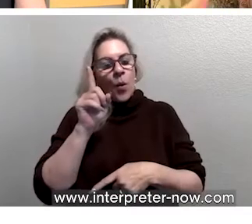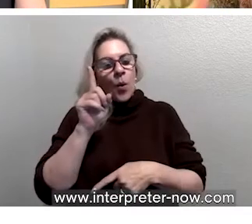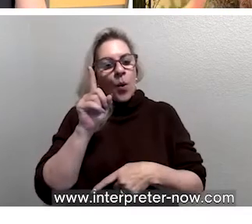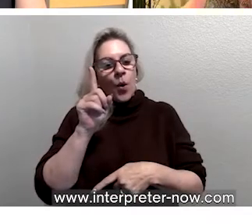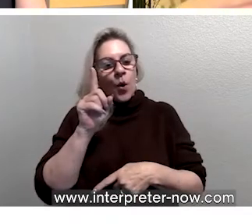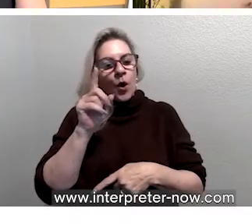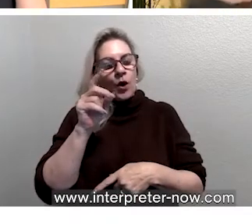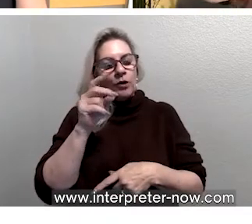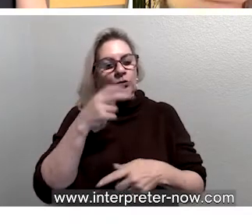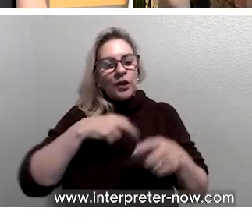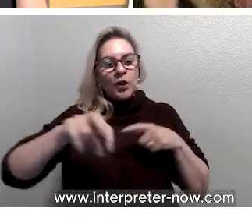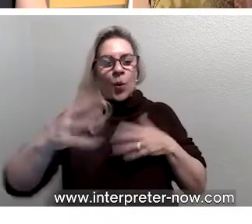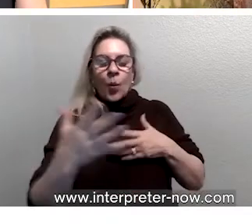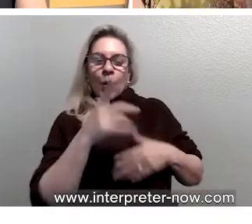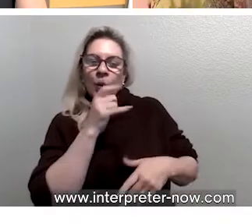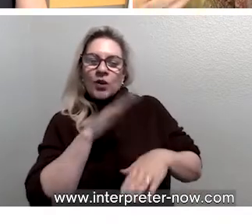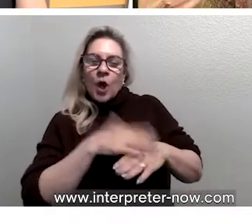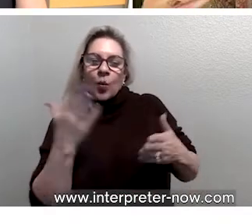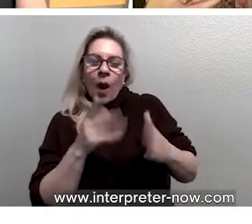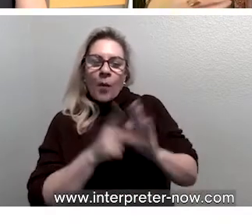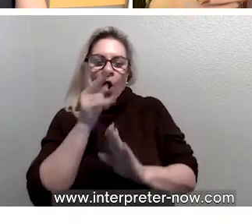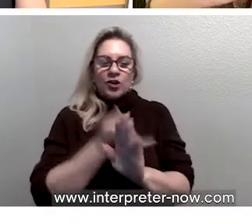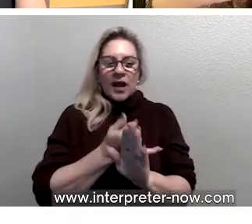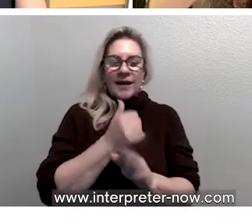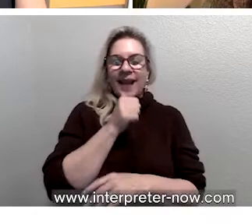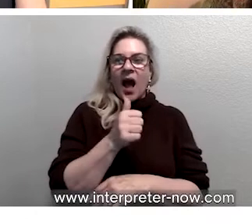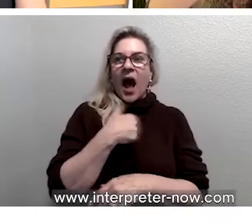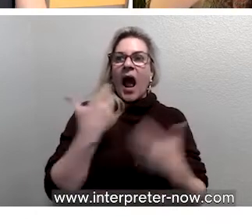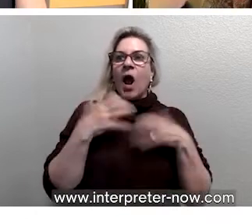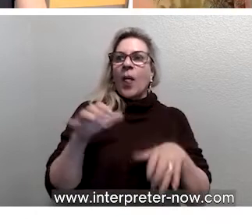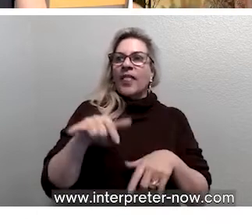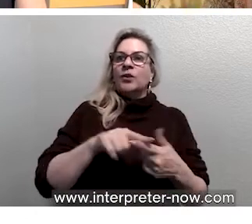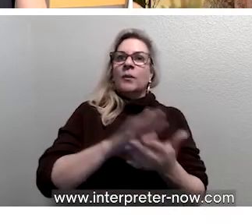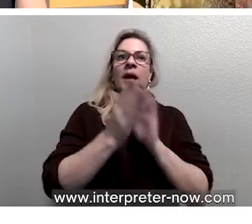what project. Not necessarily without, like, I don't want this to turn into like penalizing Muslims